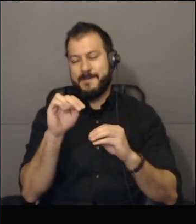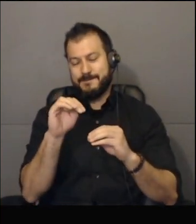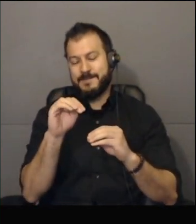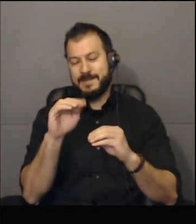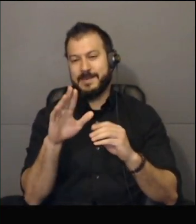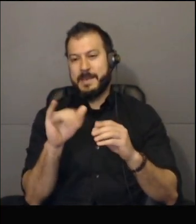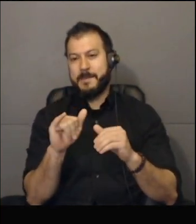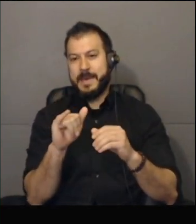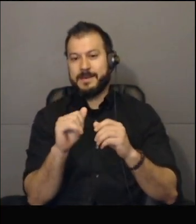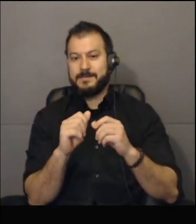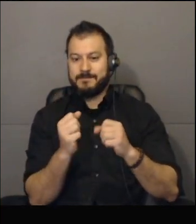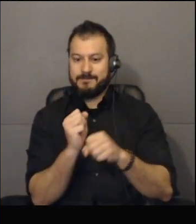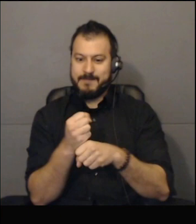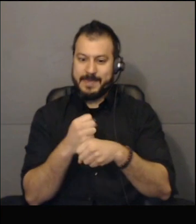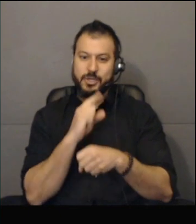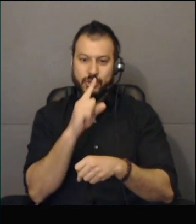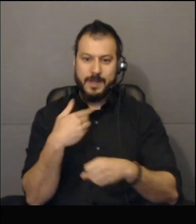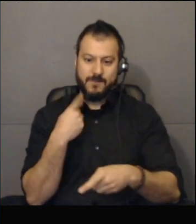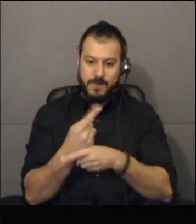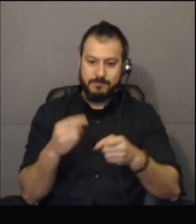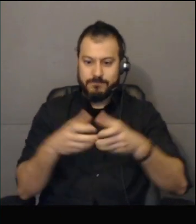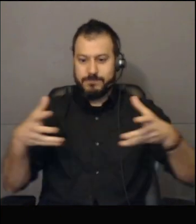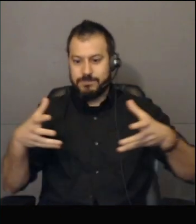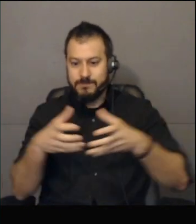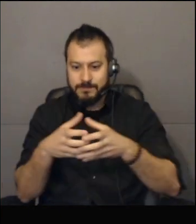Another benefit is lowering compute costs.